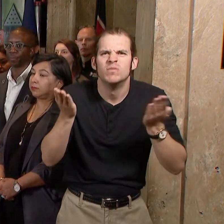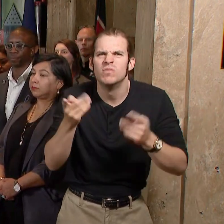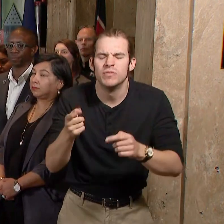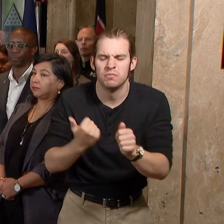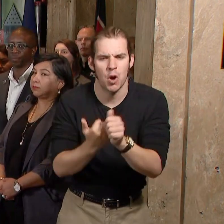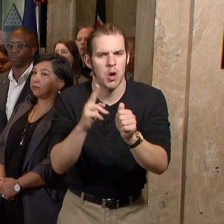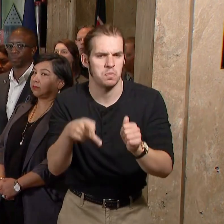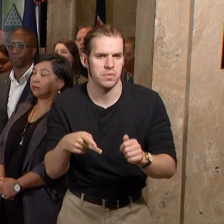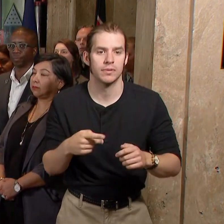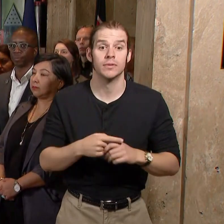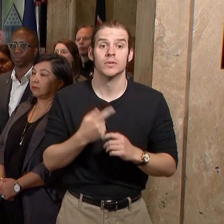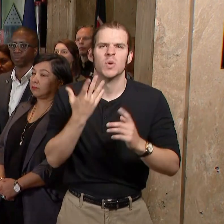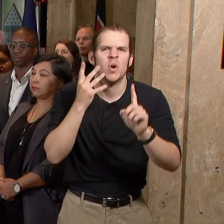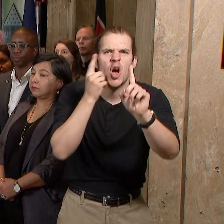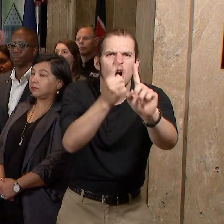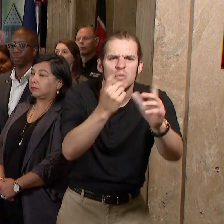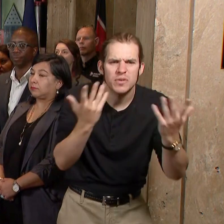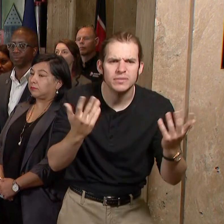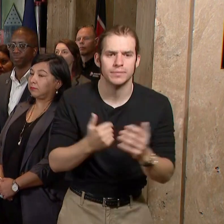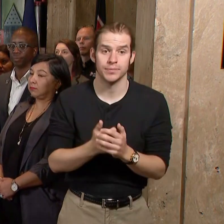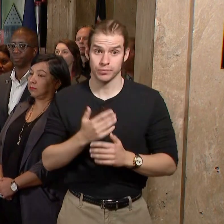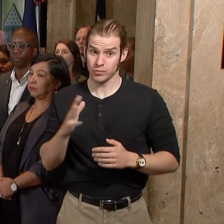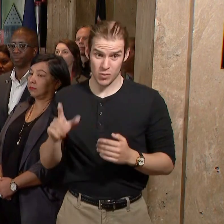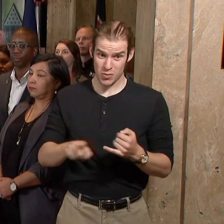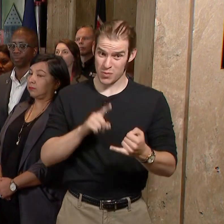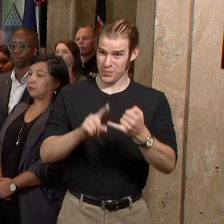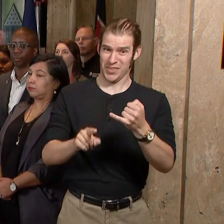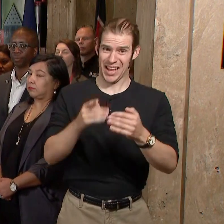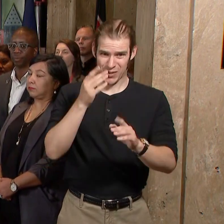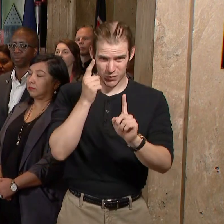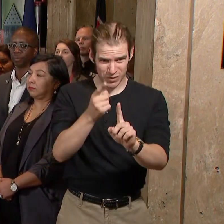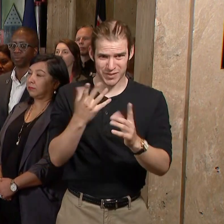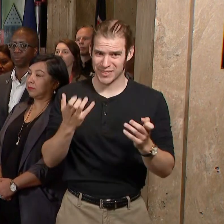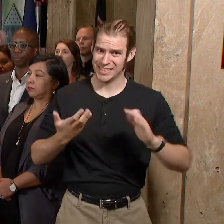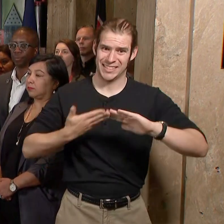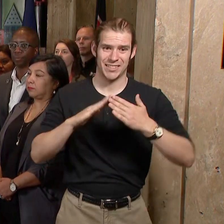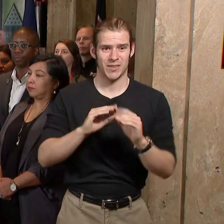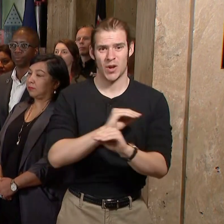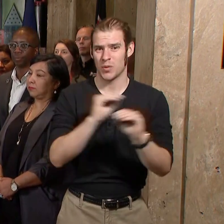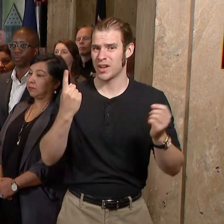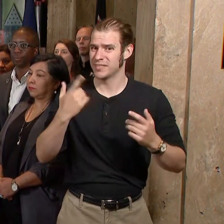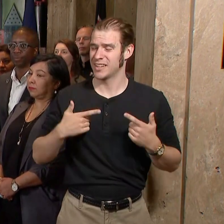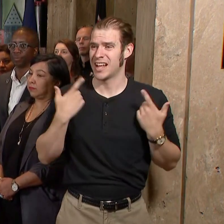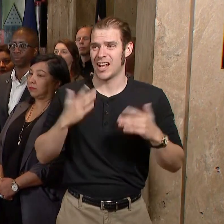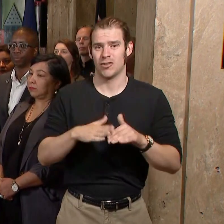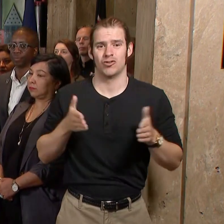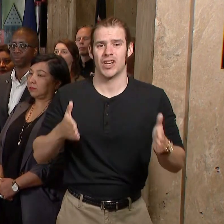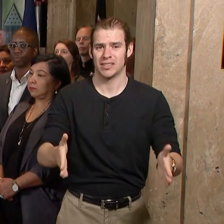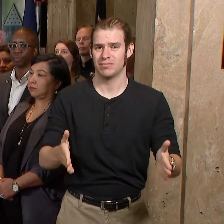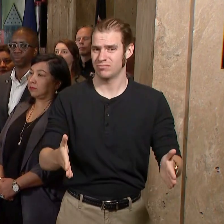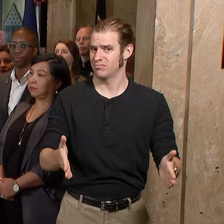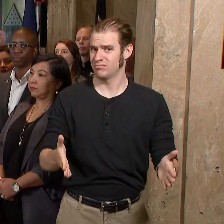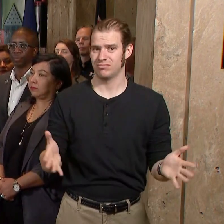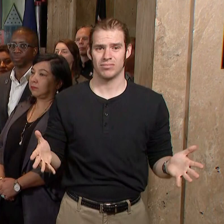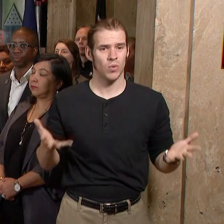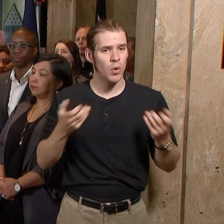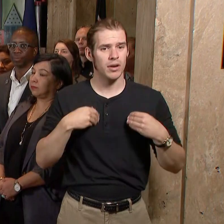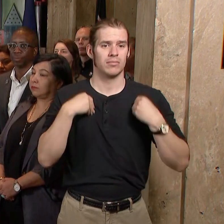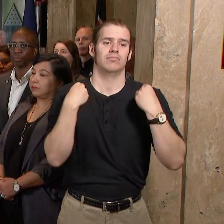The ultimate goal is we want to have a city where no one has to sleep on the streets. I think we want to make sure we get people access to dignified and stable housing, and we know that the biggest part